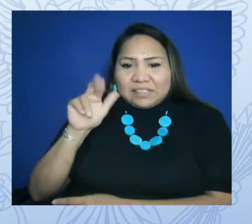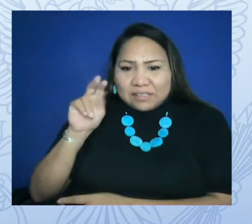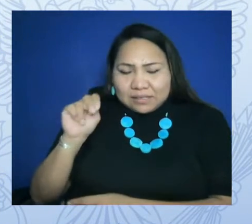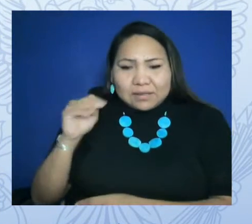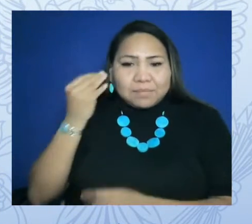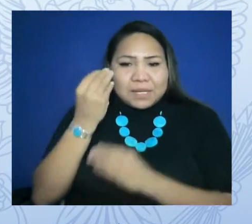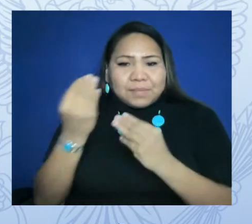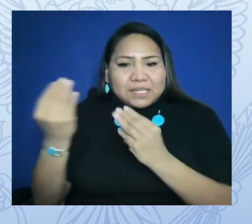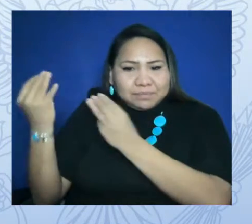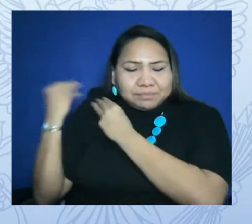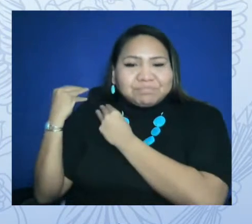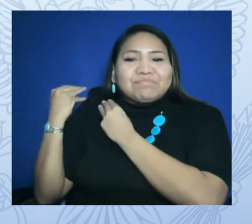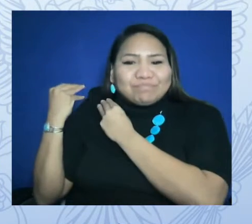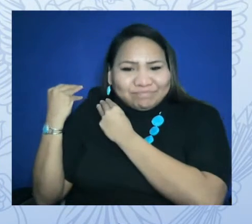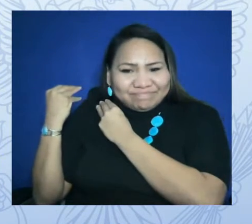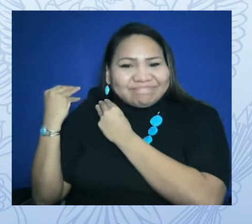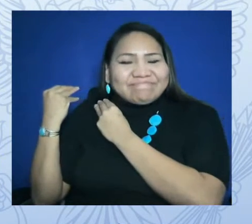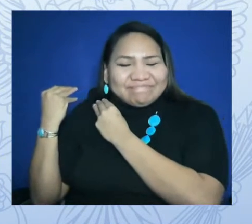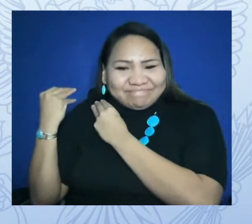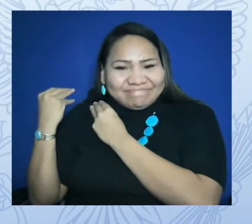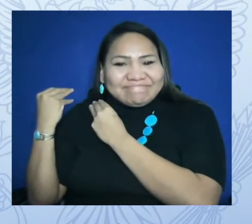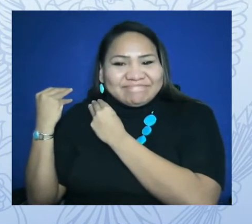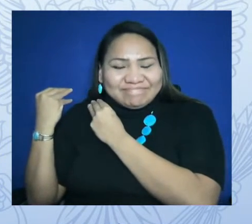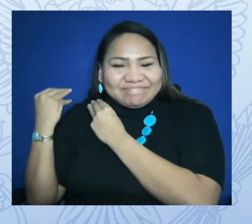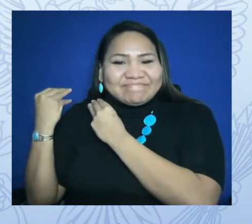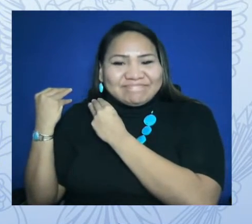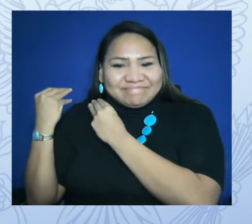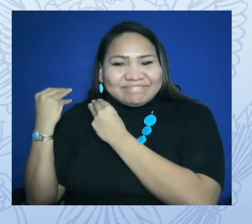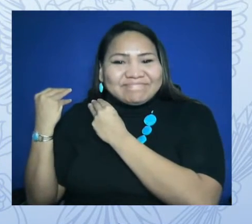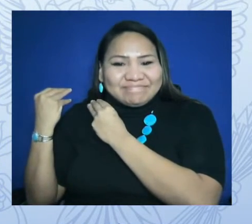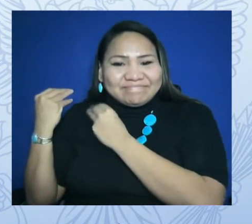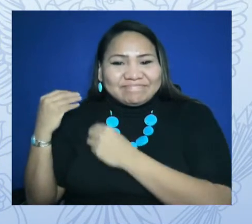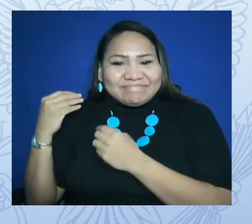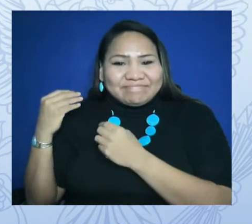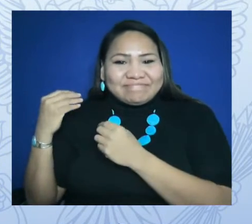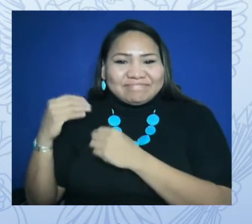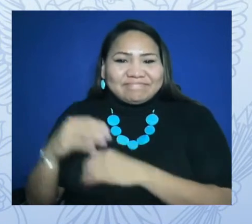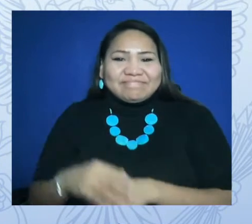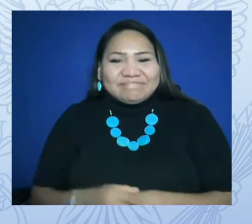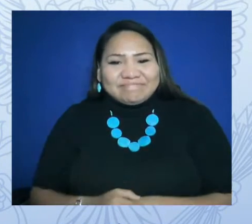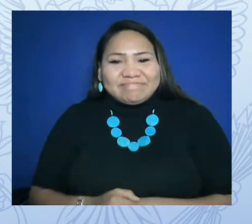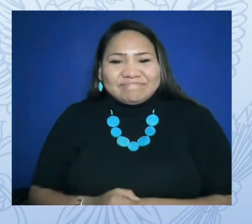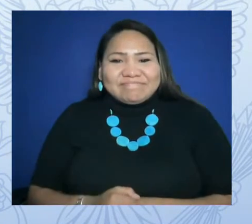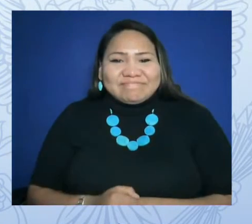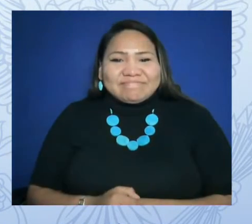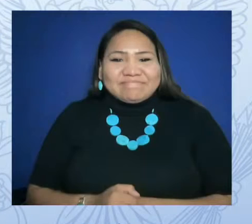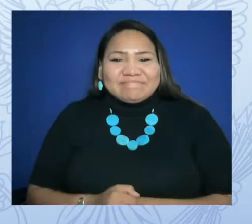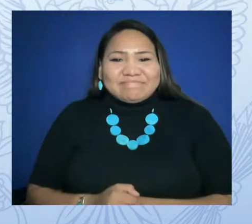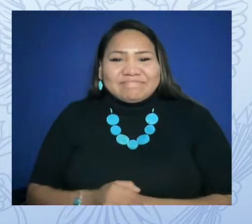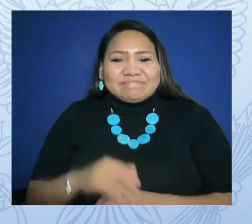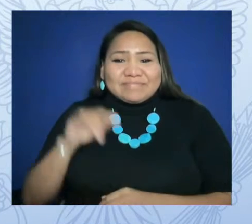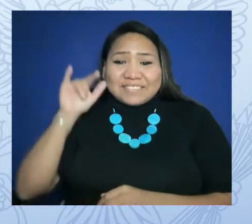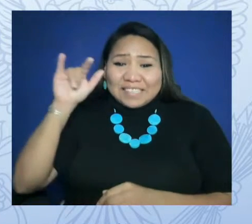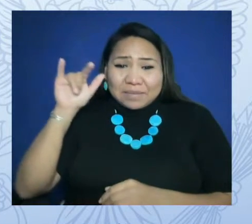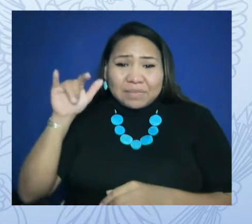The plane sits in an unbroken circle, welcoming memories of those living and lost